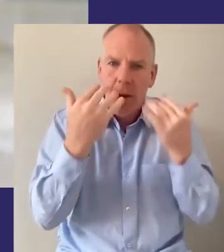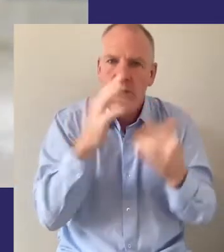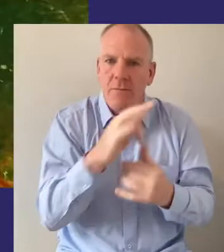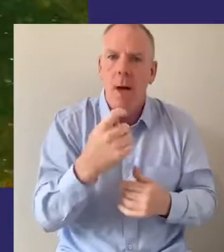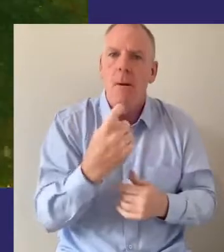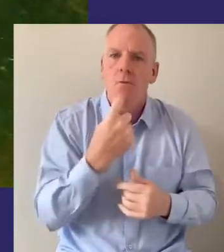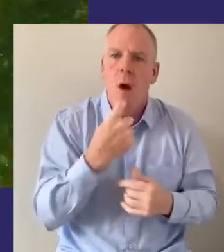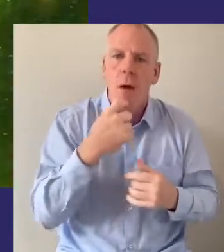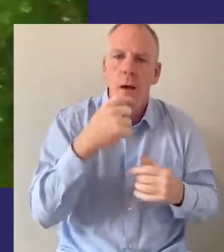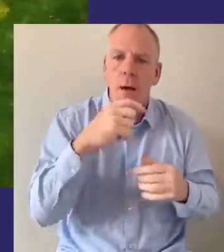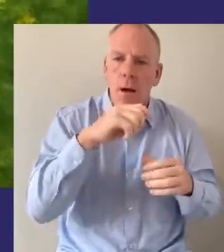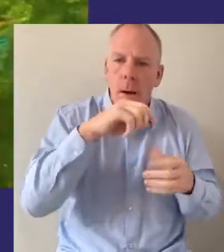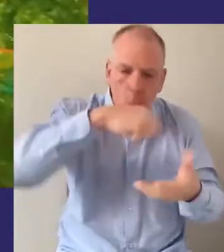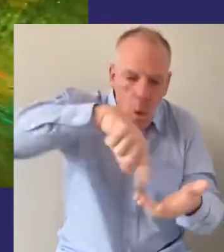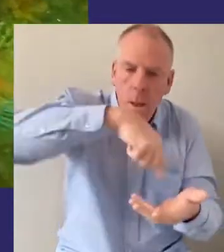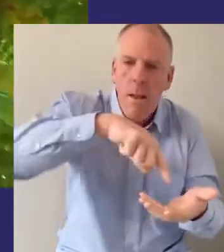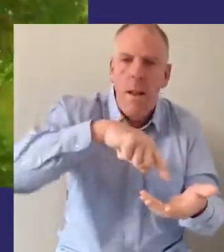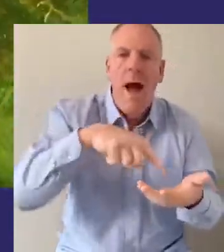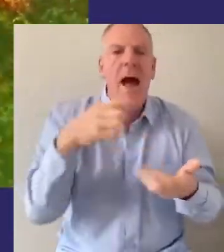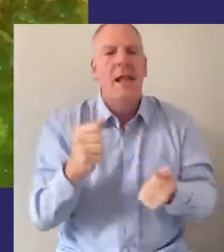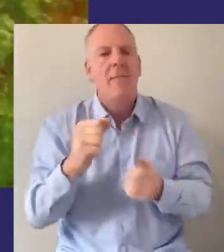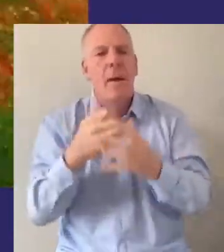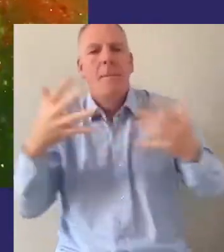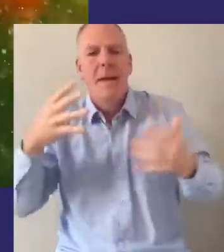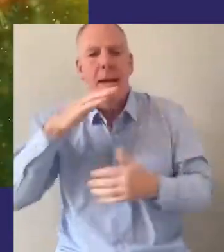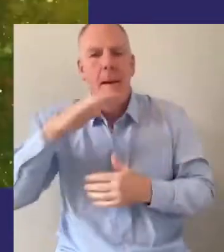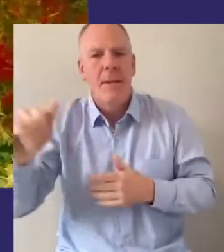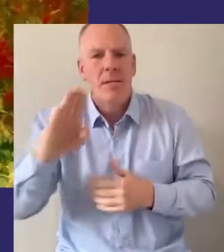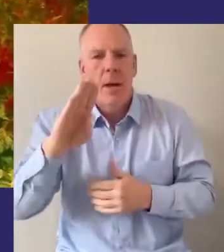pools. And we also have the Big Beach Biodiversity Survey, which does the same thing, except